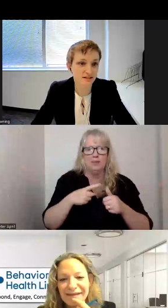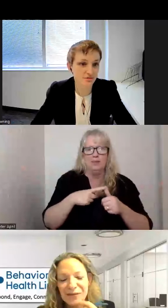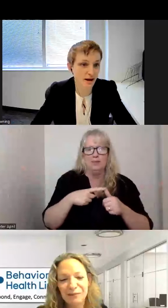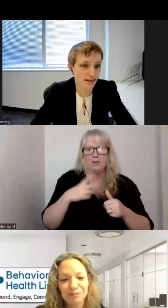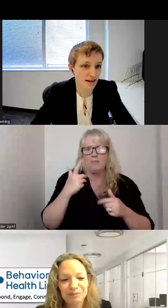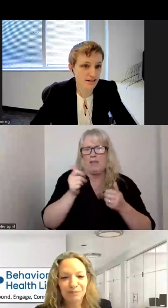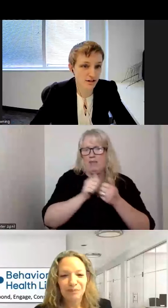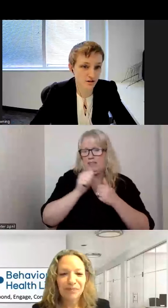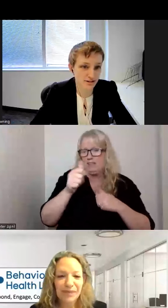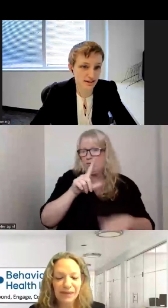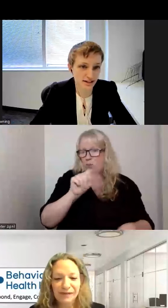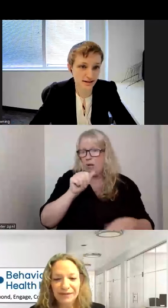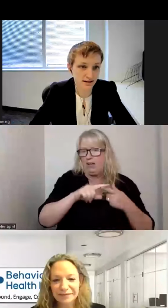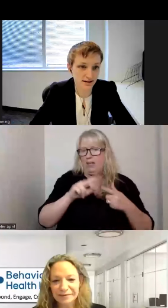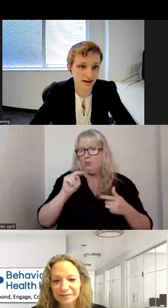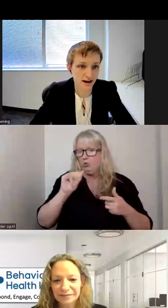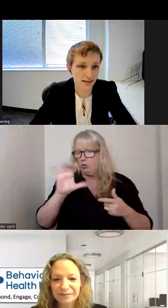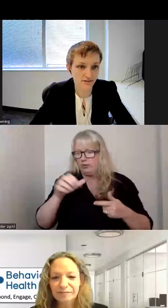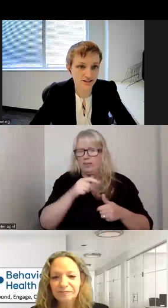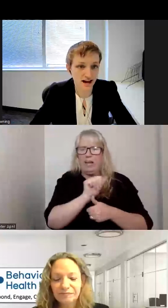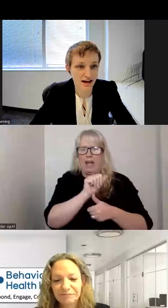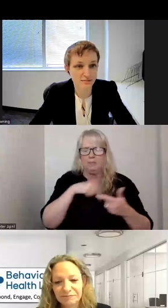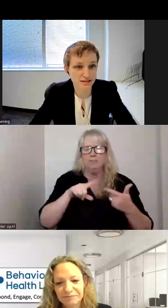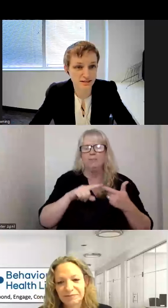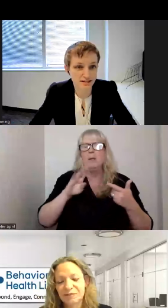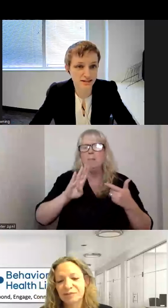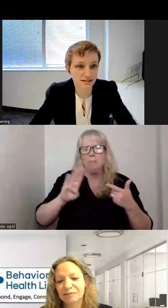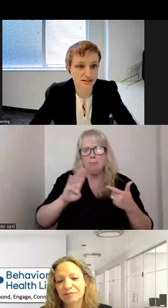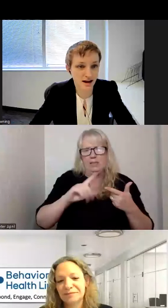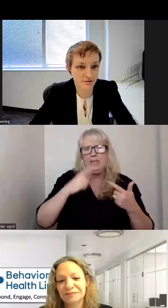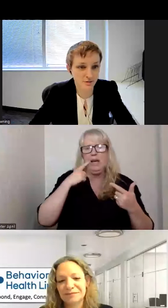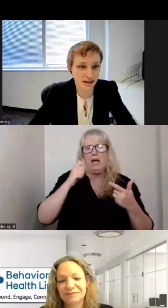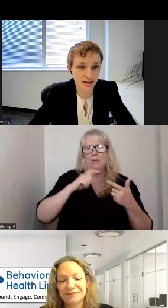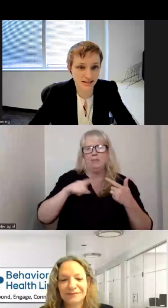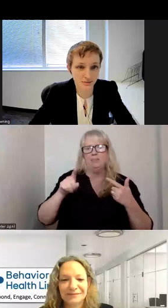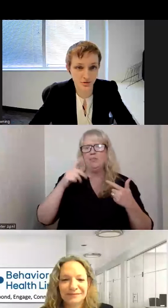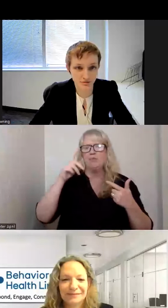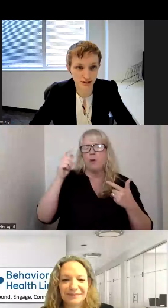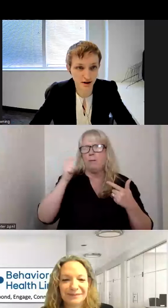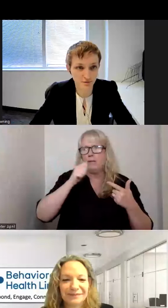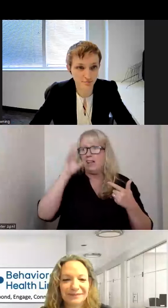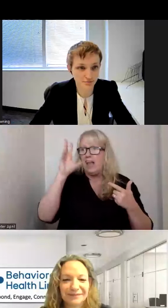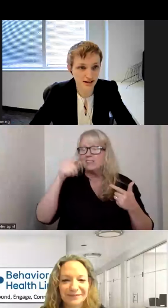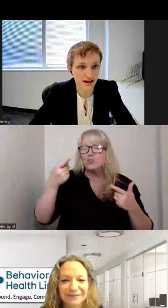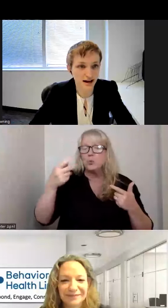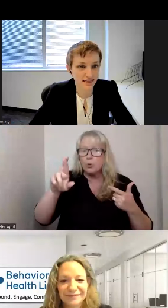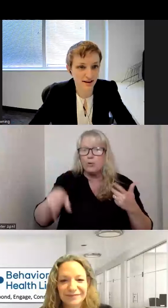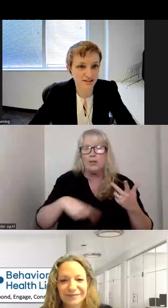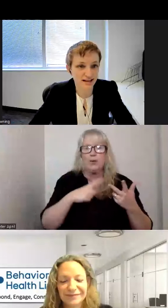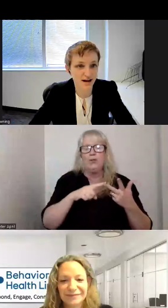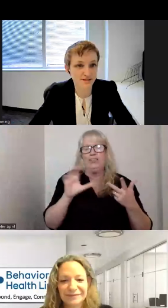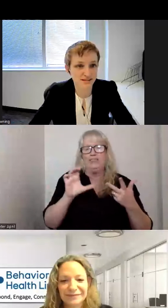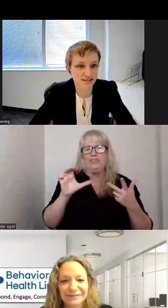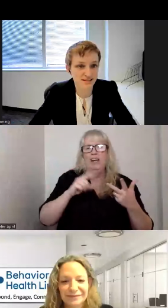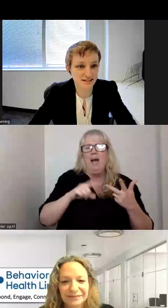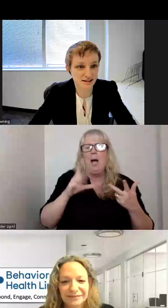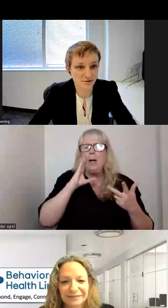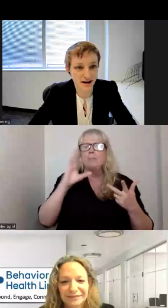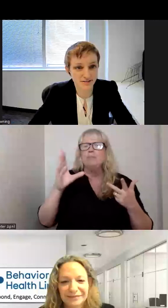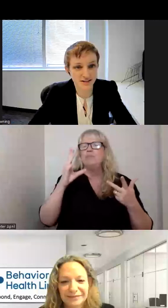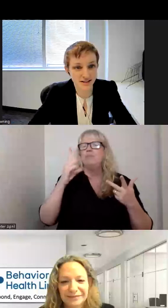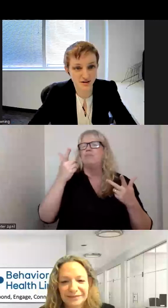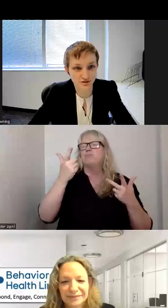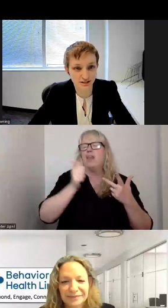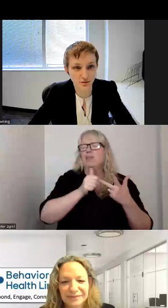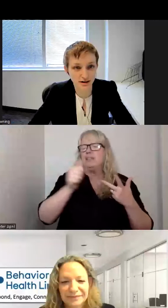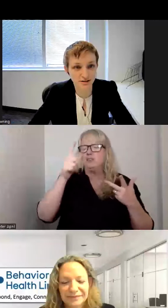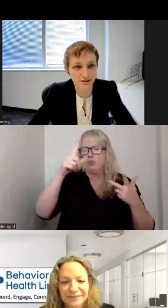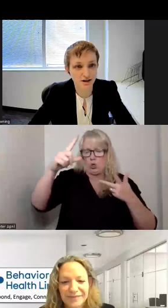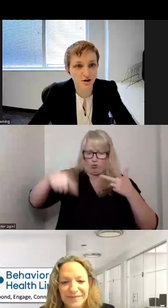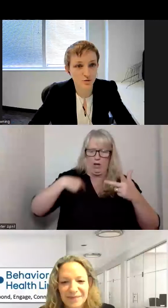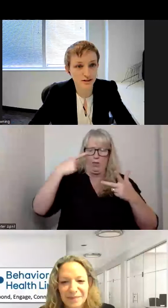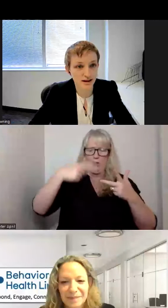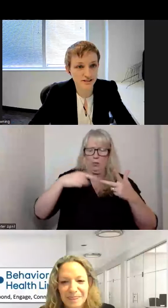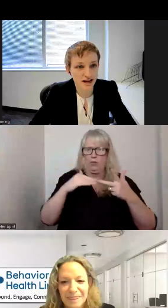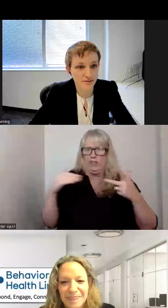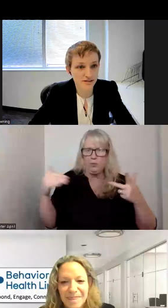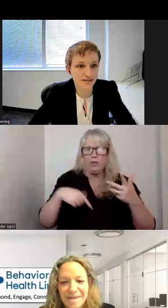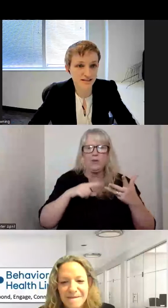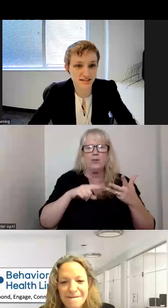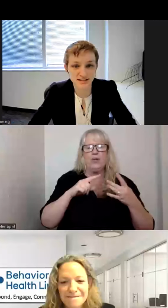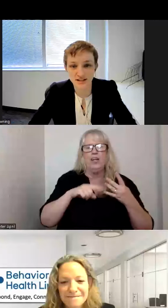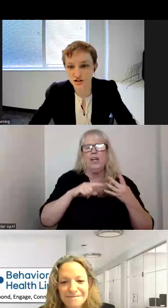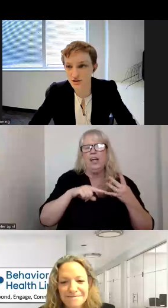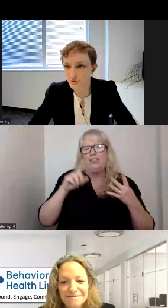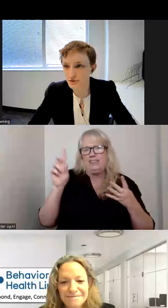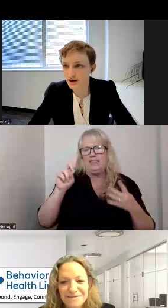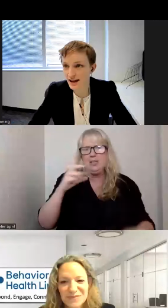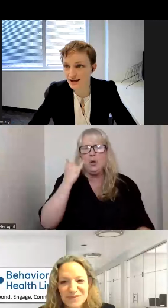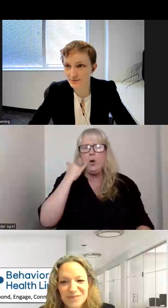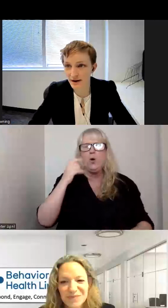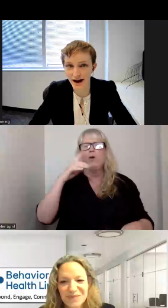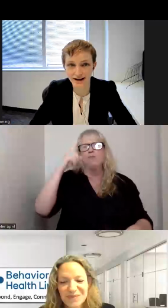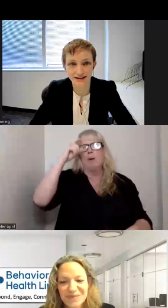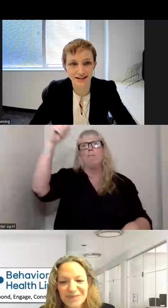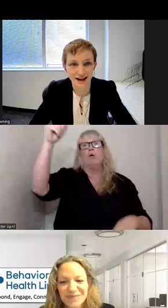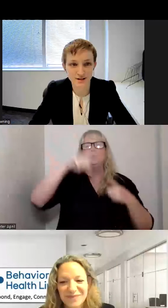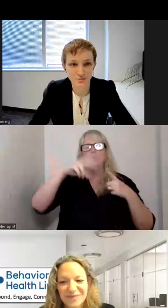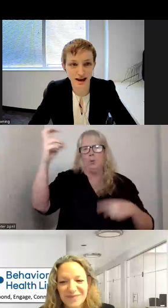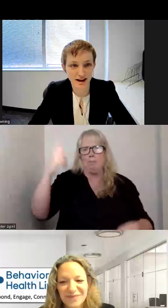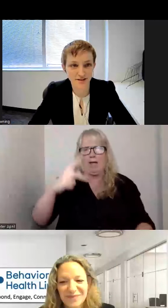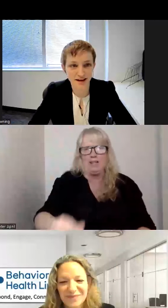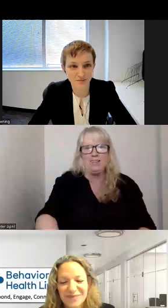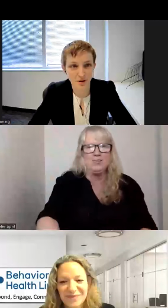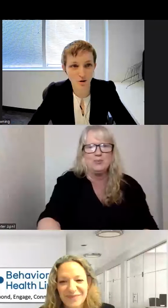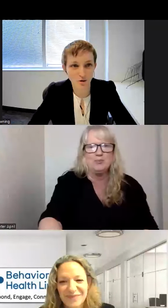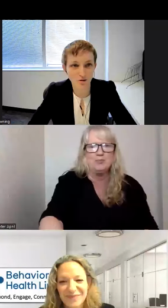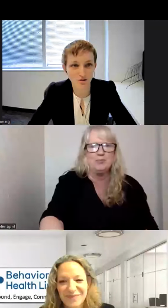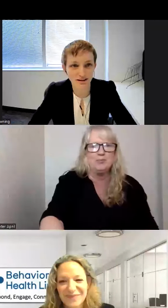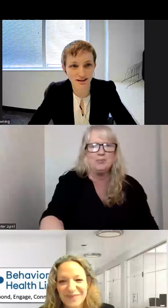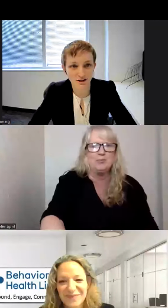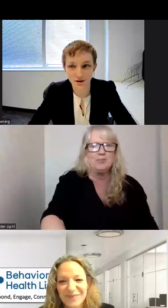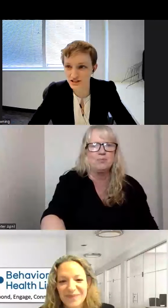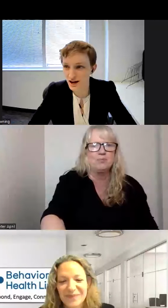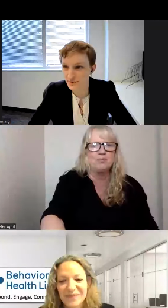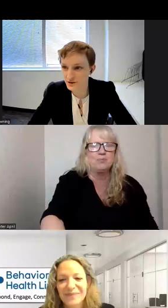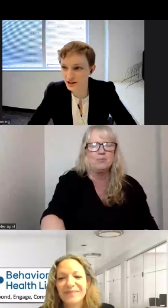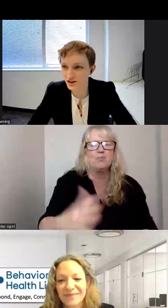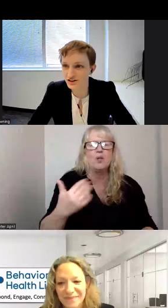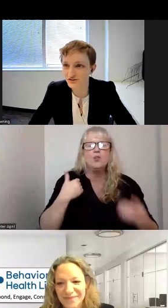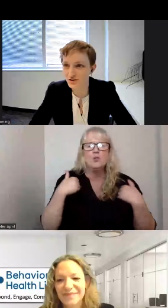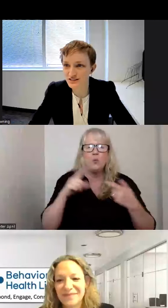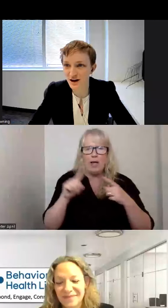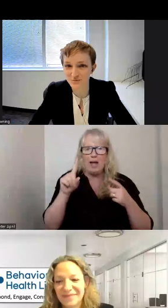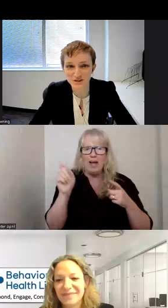(READING ANSWERS) SO I WANT TO ENCOURAGE YOU TO HELP